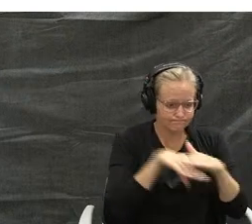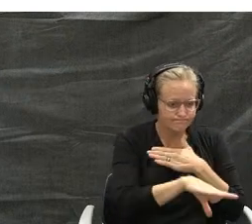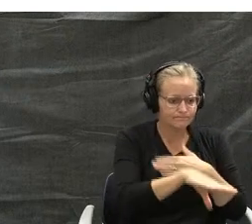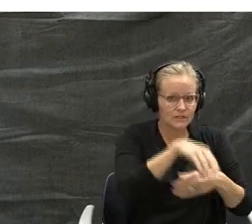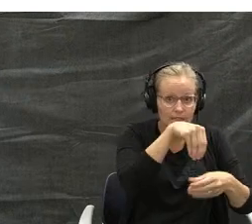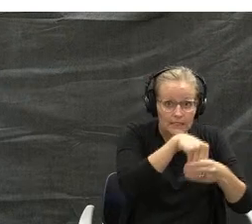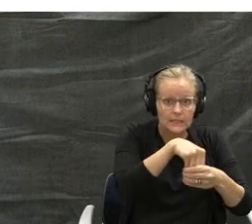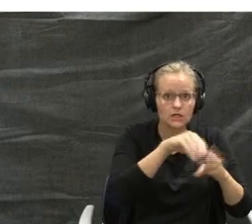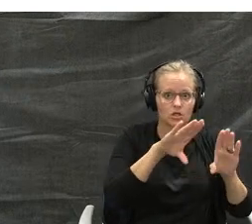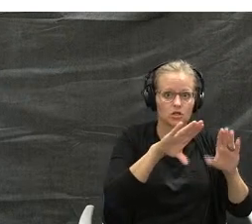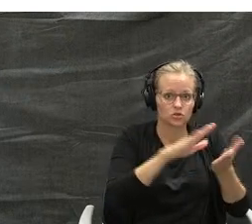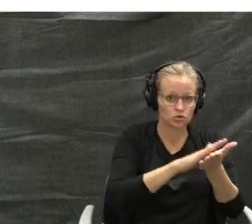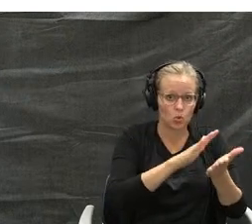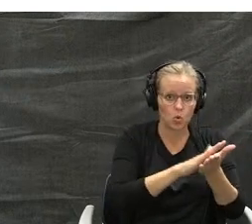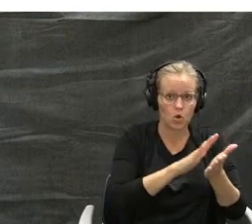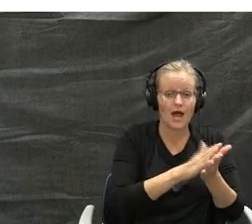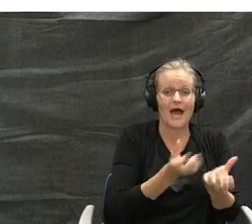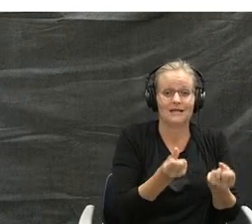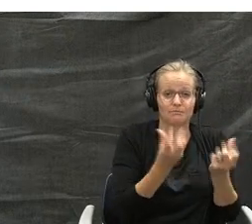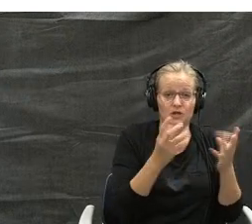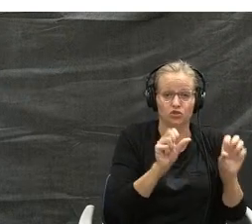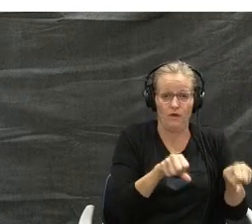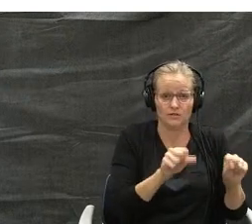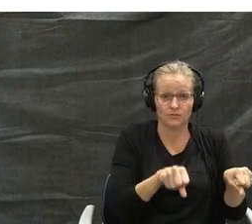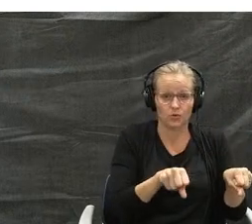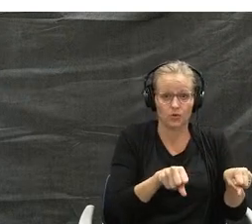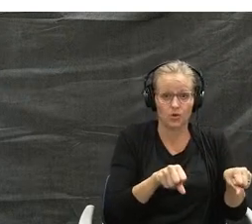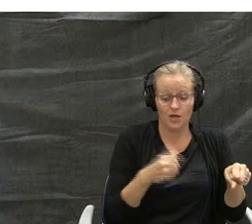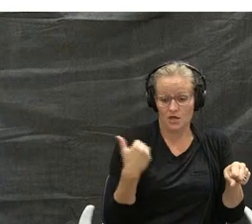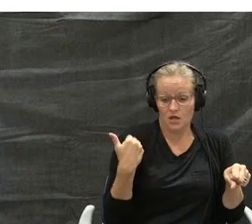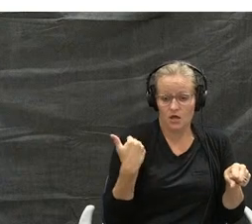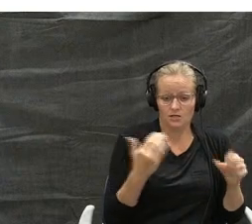Younger kids k5 are impossible to teach remotely for homes with